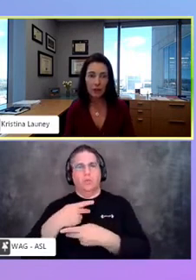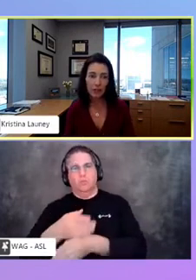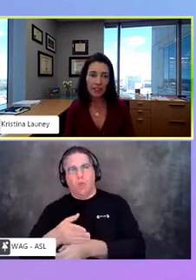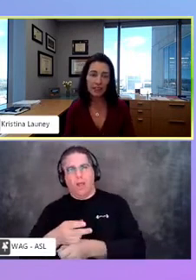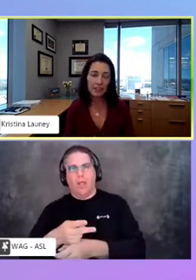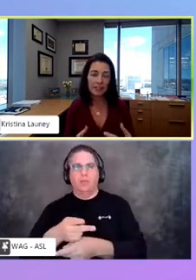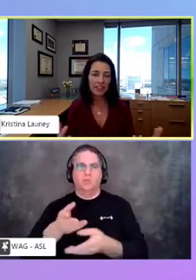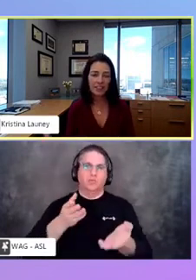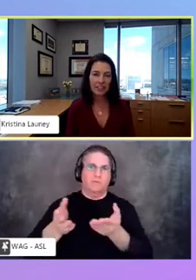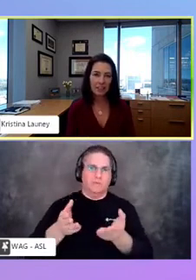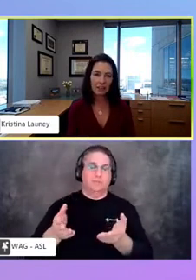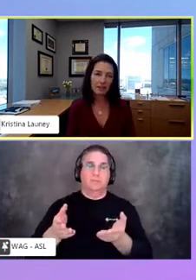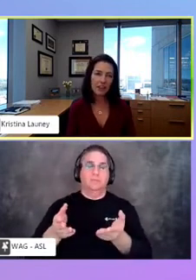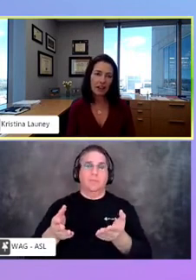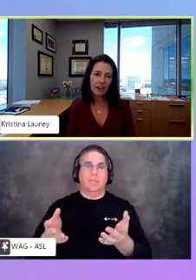access to goods or services at